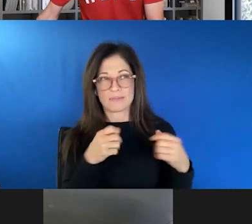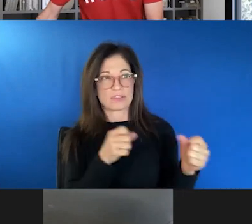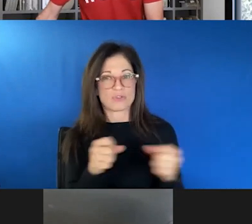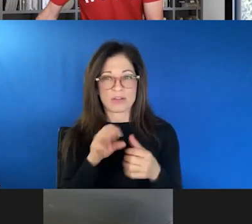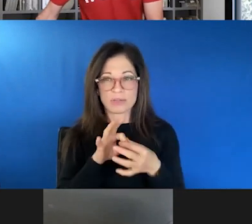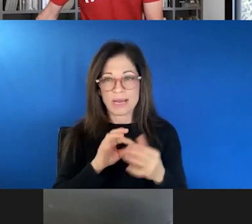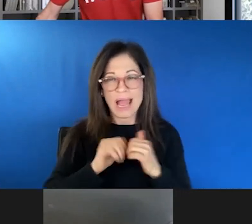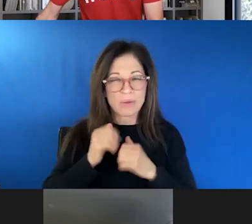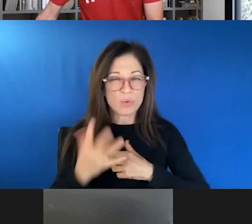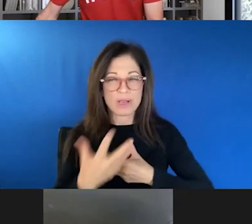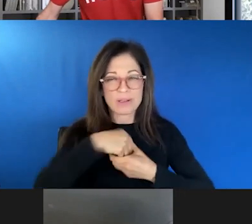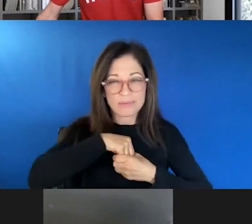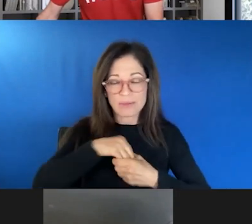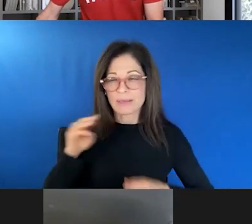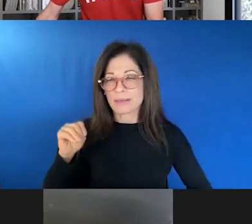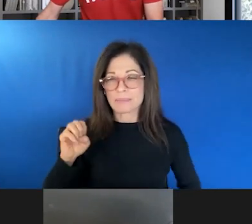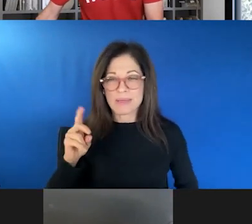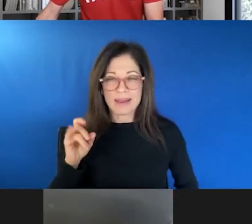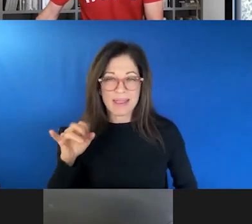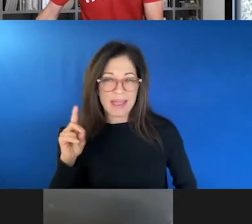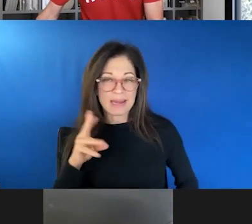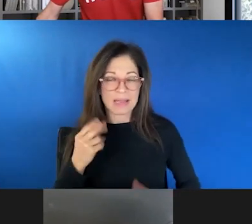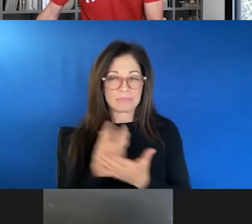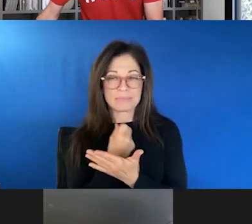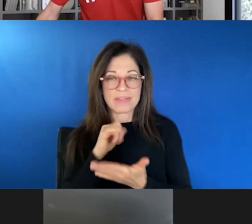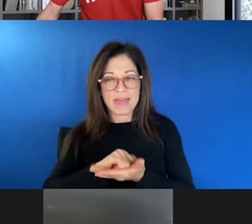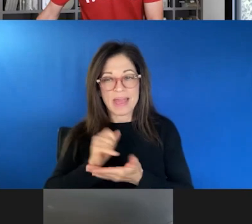ARE ENGAGING MEDICAID? LEVERAGING IS PART OF THAT CONVERSATION.